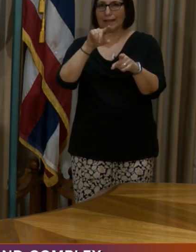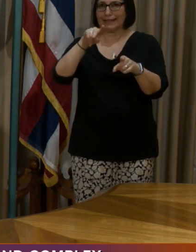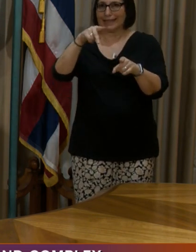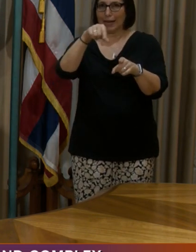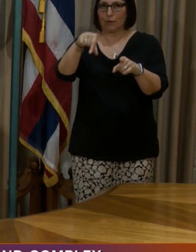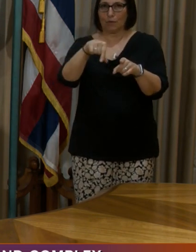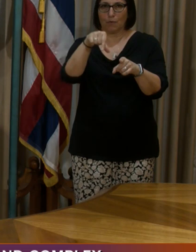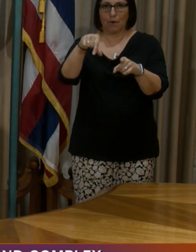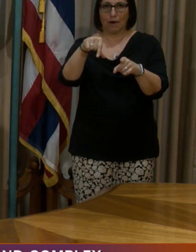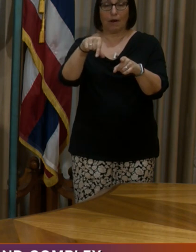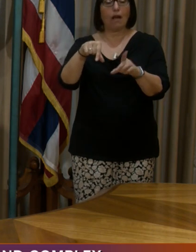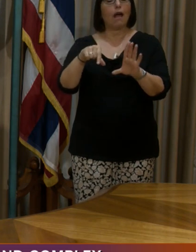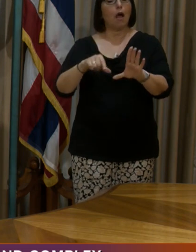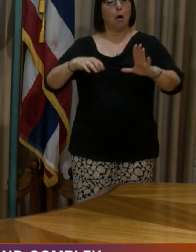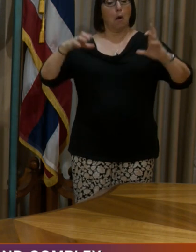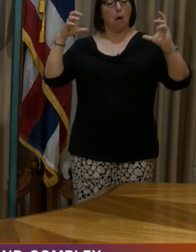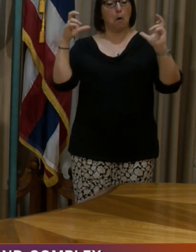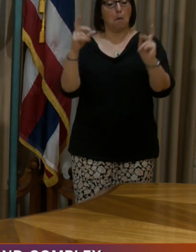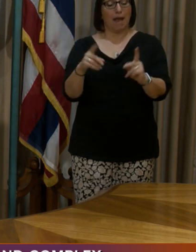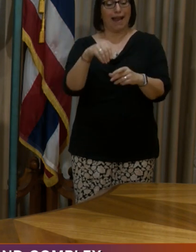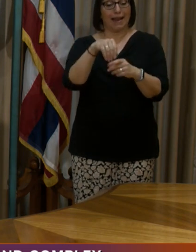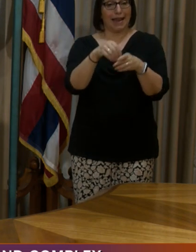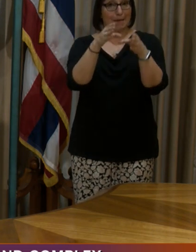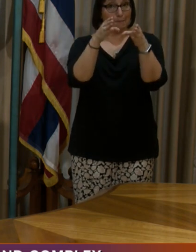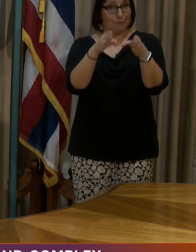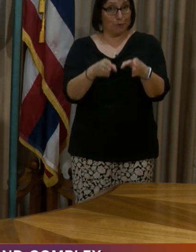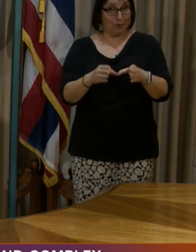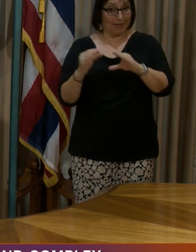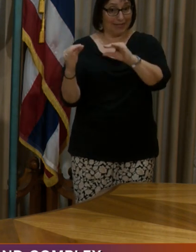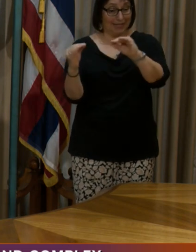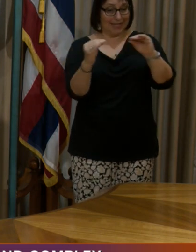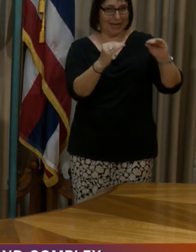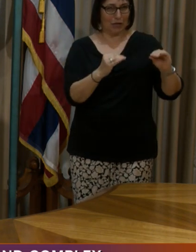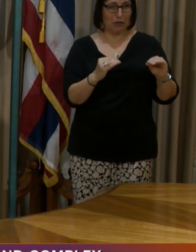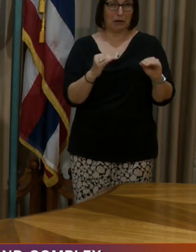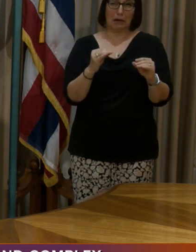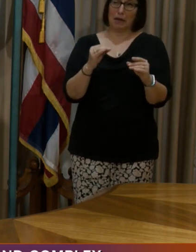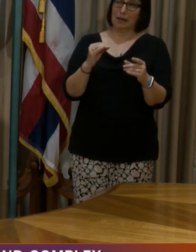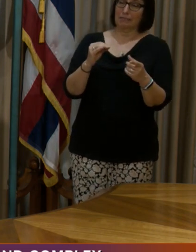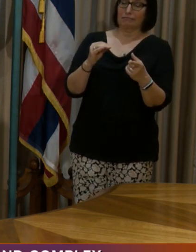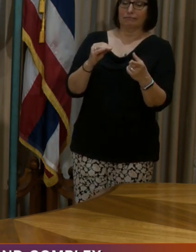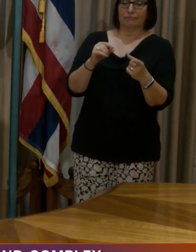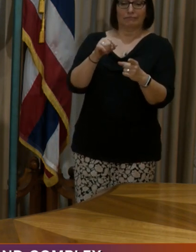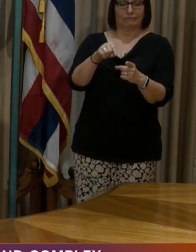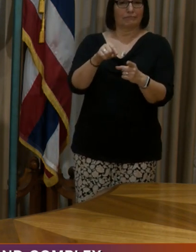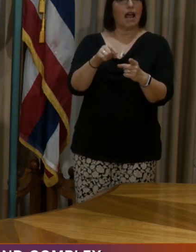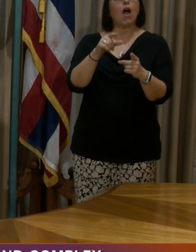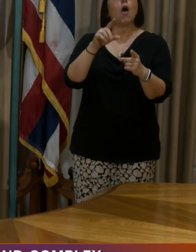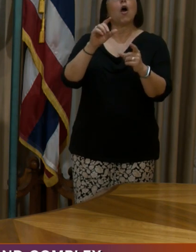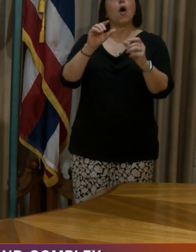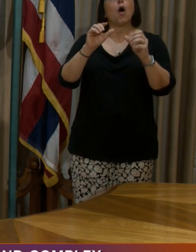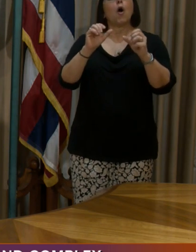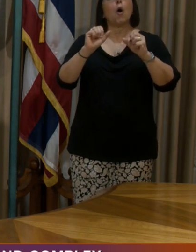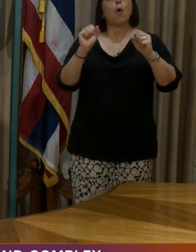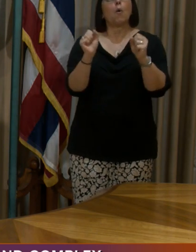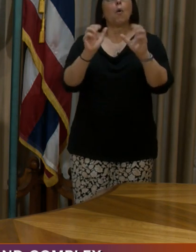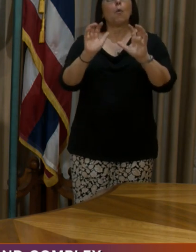SLOWLY BACK TO A BLENDED LEARNING MODEL OVER THE SECOND QUARTER. WE WILL NOT BE RETURNING TO FULL